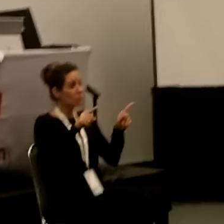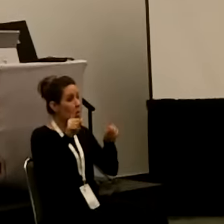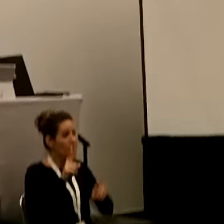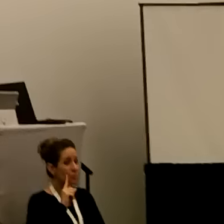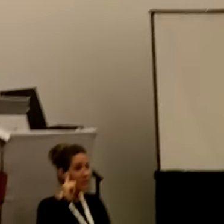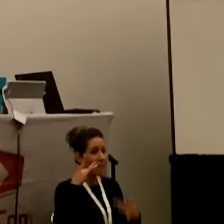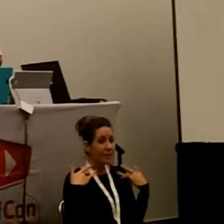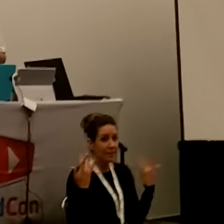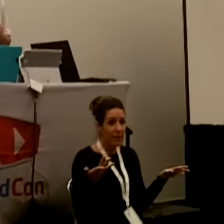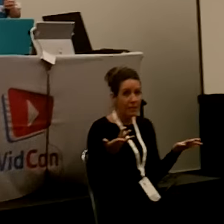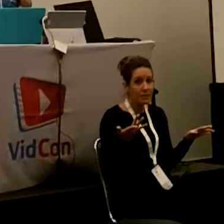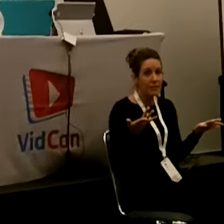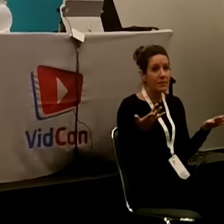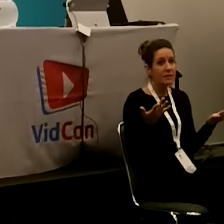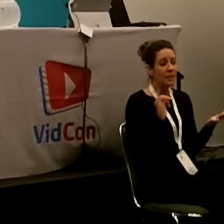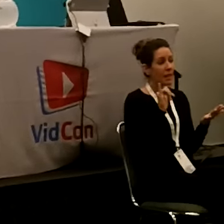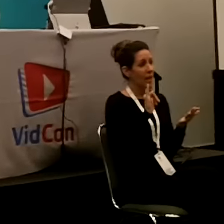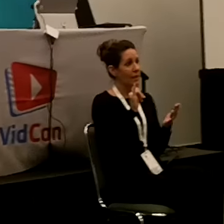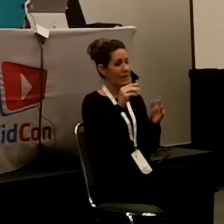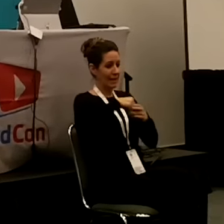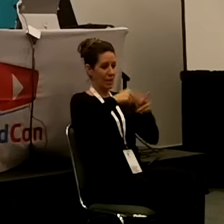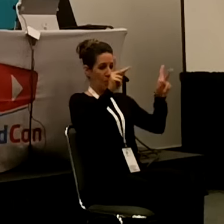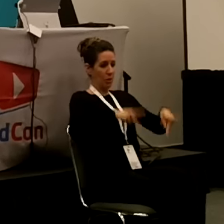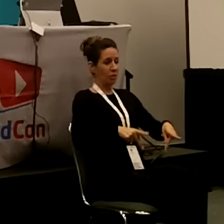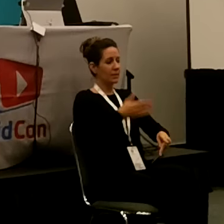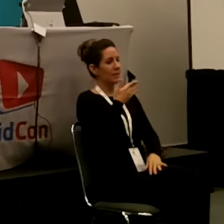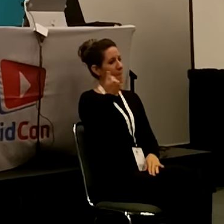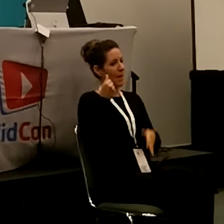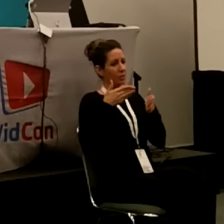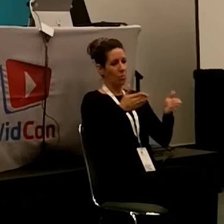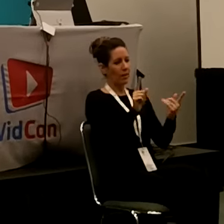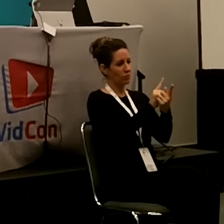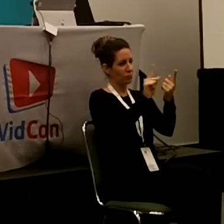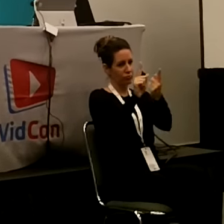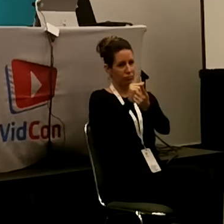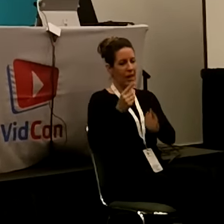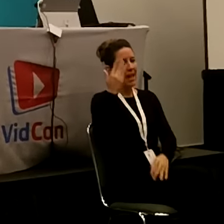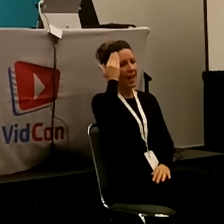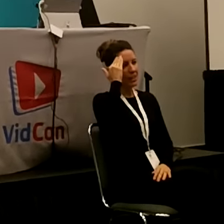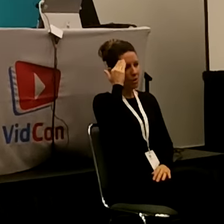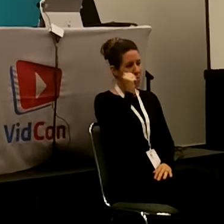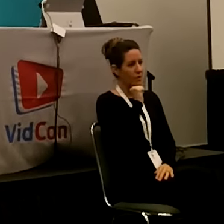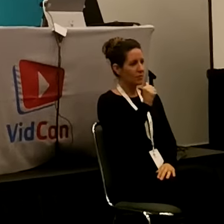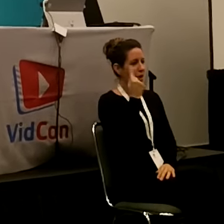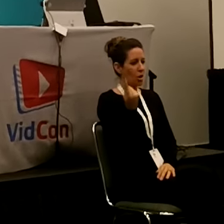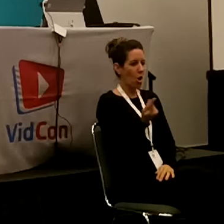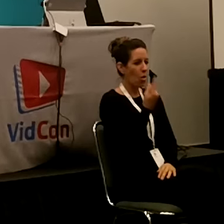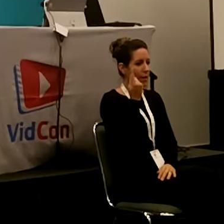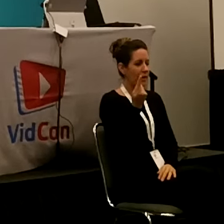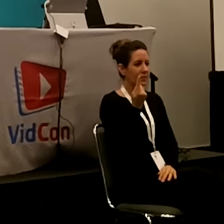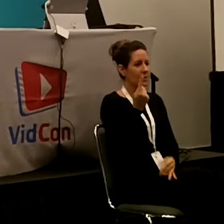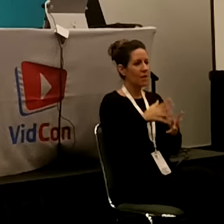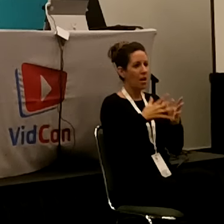like that's going to be the best way to do it, but I know that they're not always a large community.